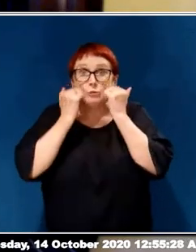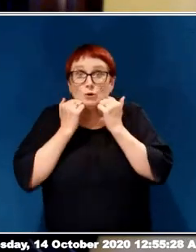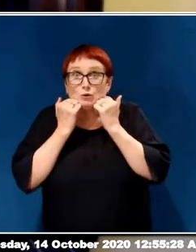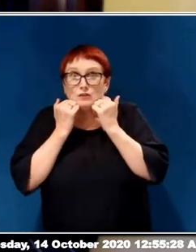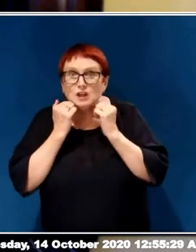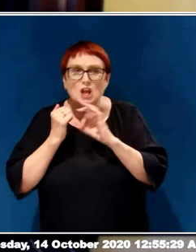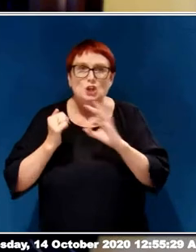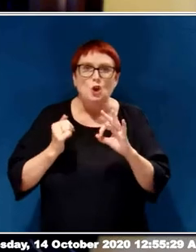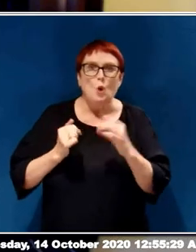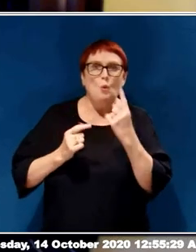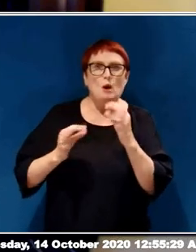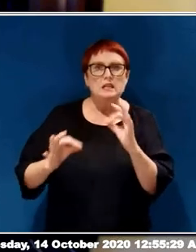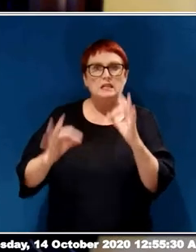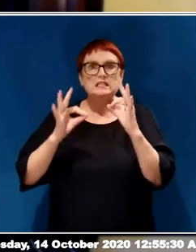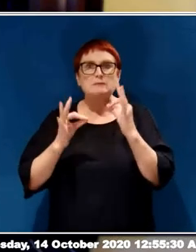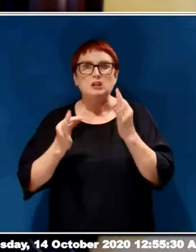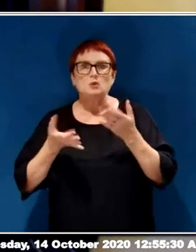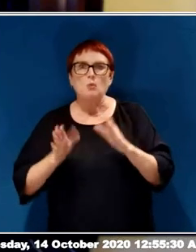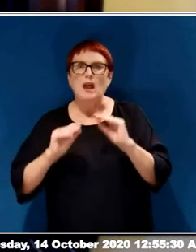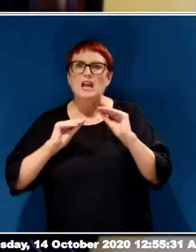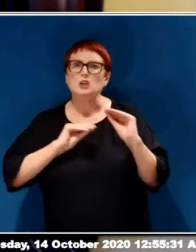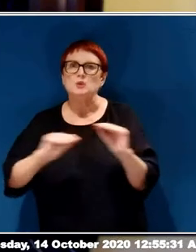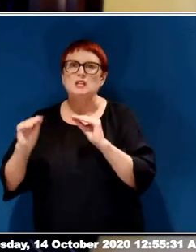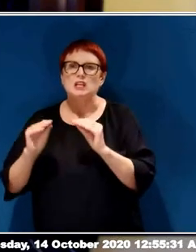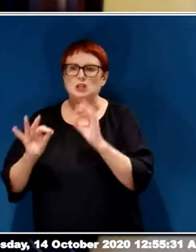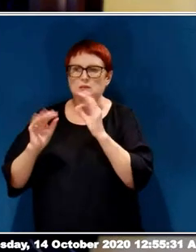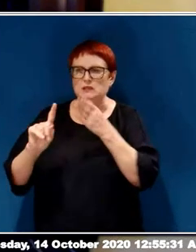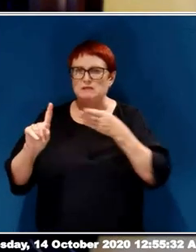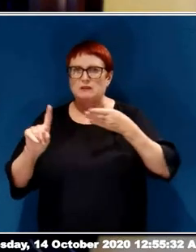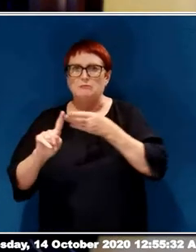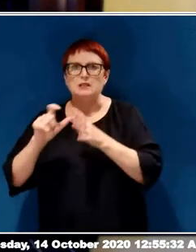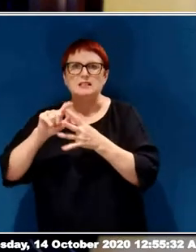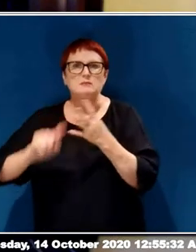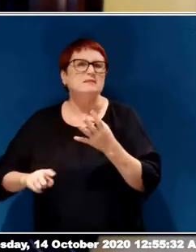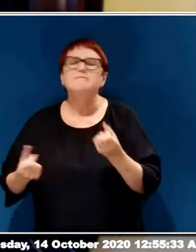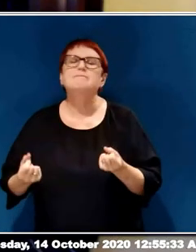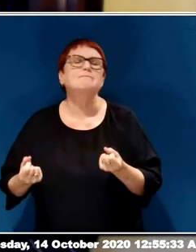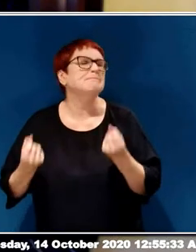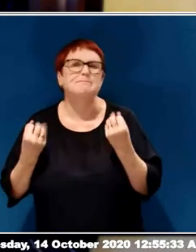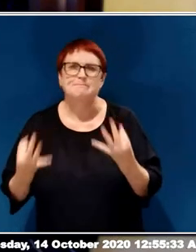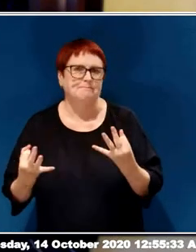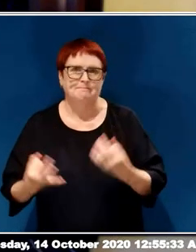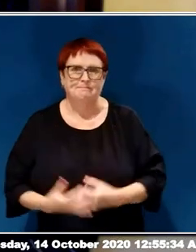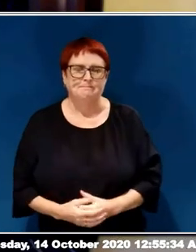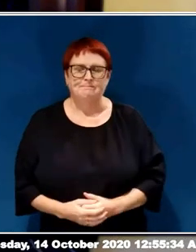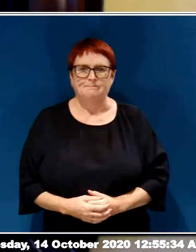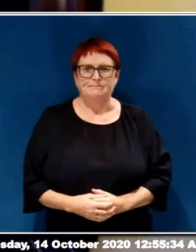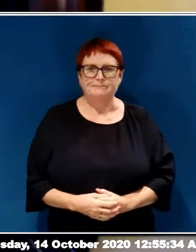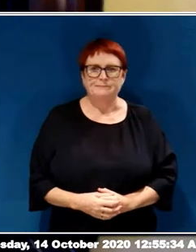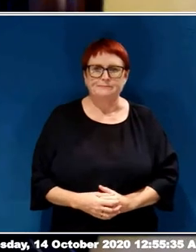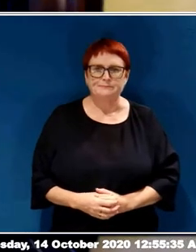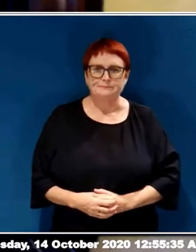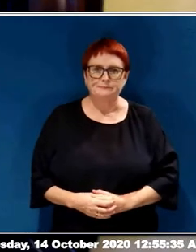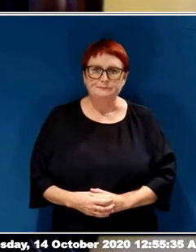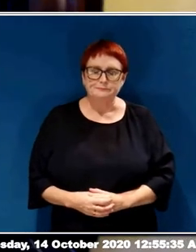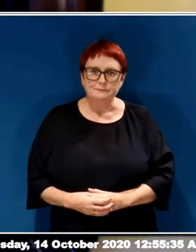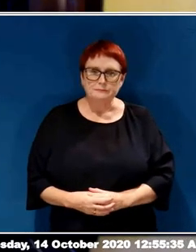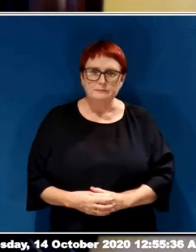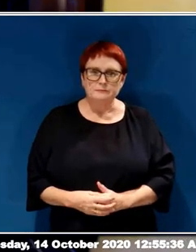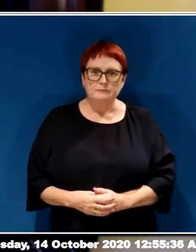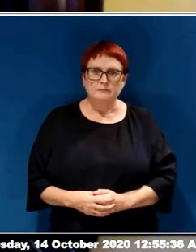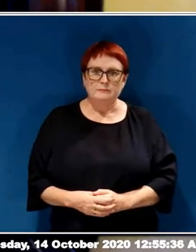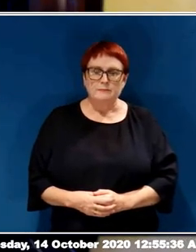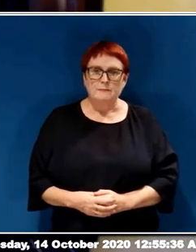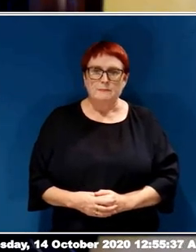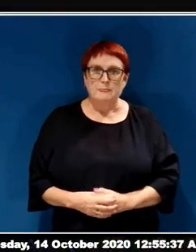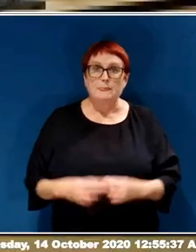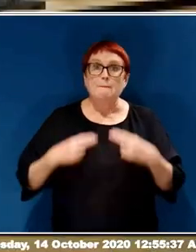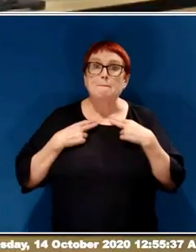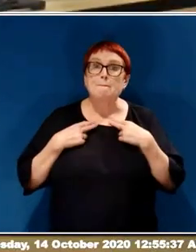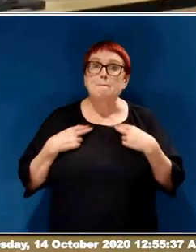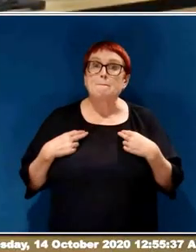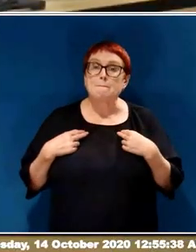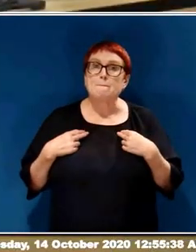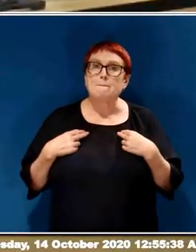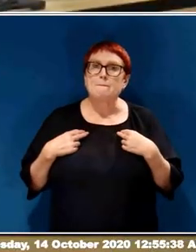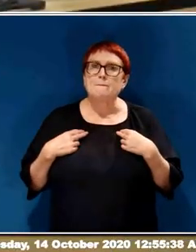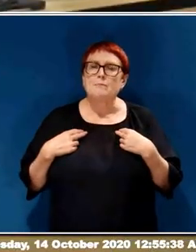Can I come then back to a needs-based approach by comparison.